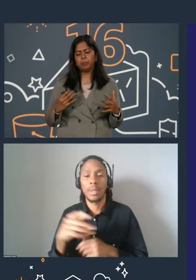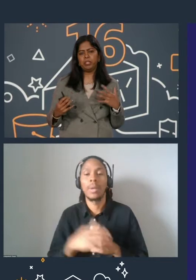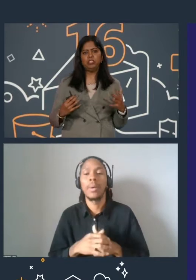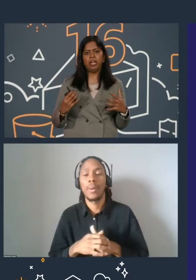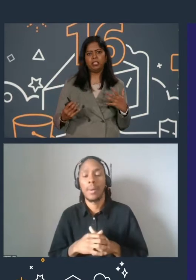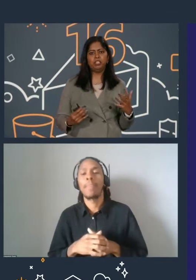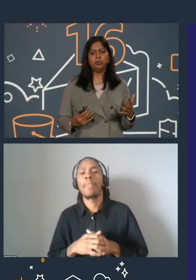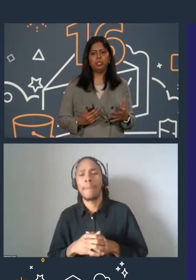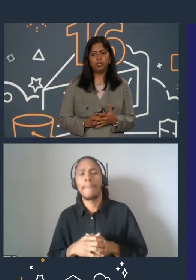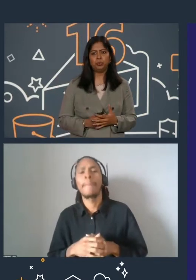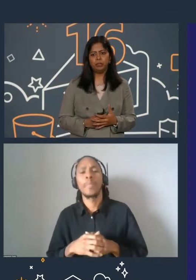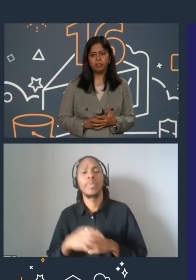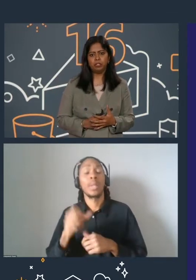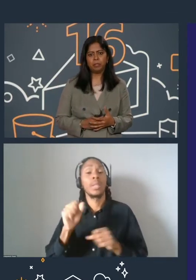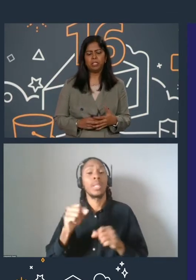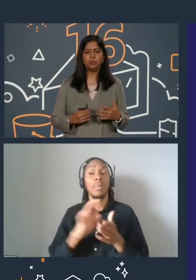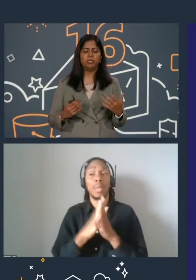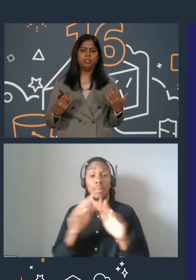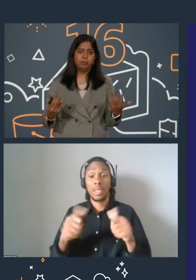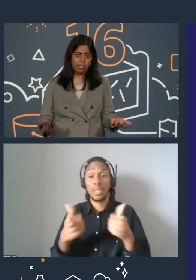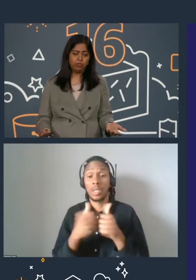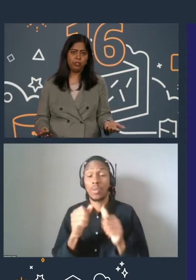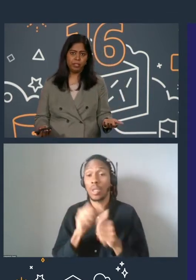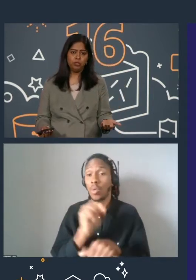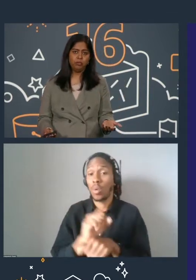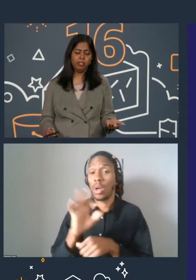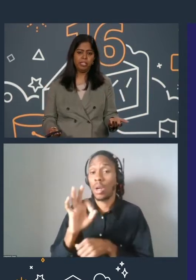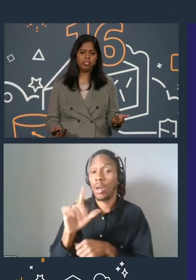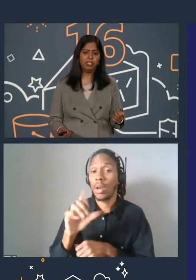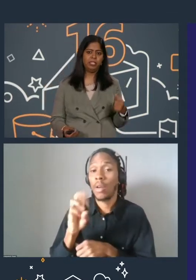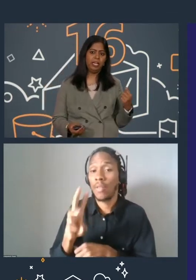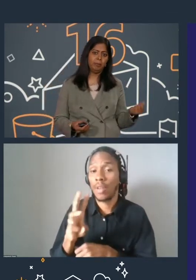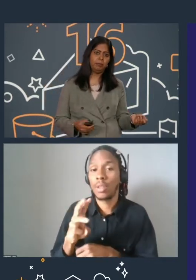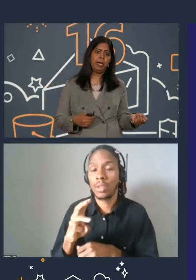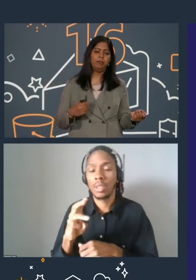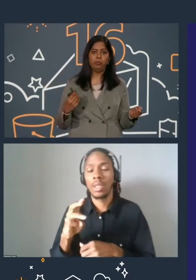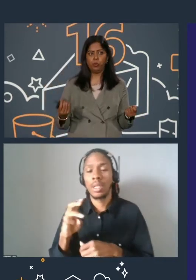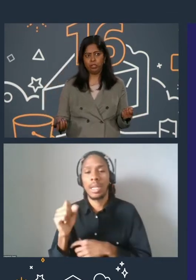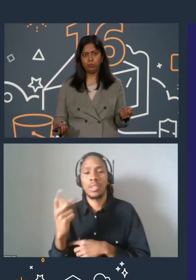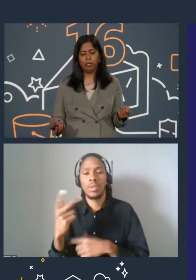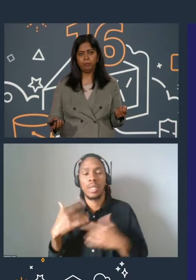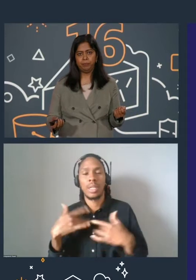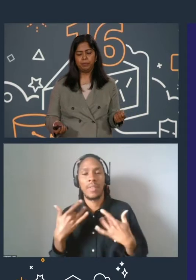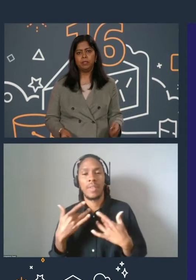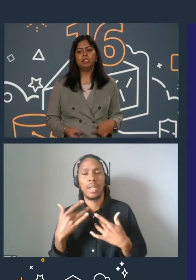pretty challenging with these workflows because as with event notification, it can be mapped from one to one.